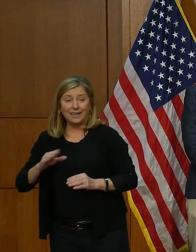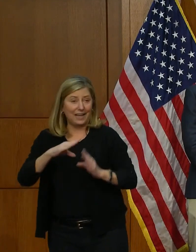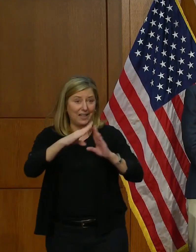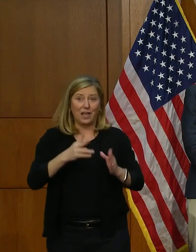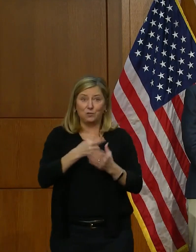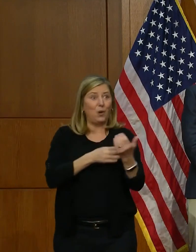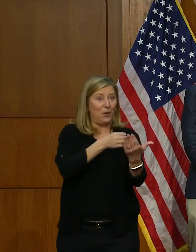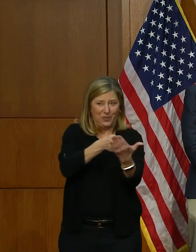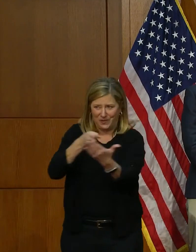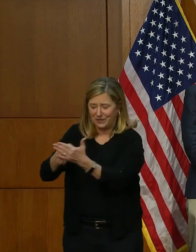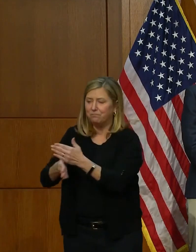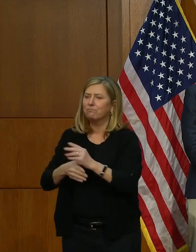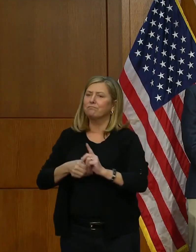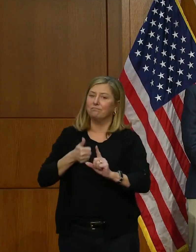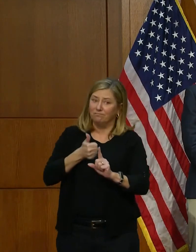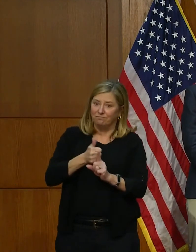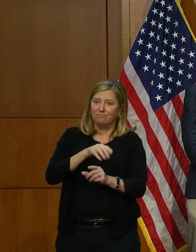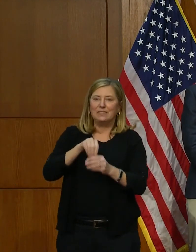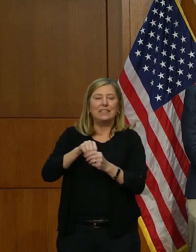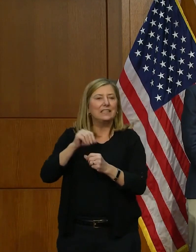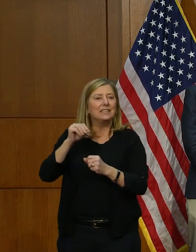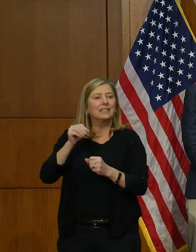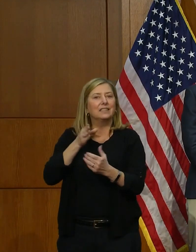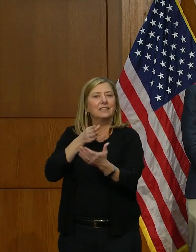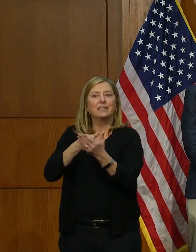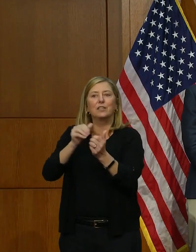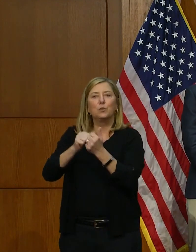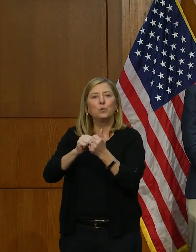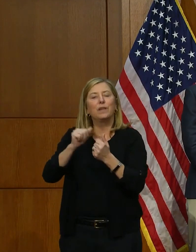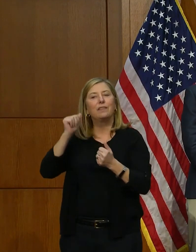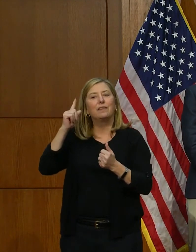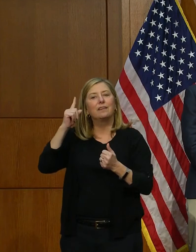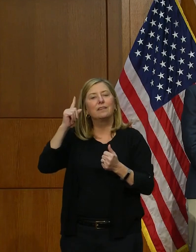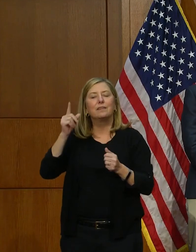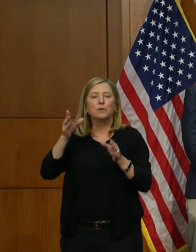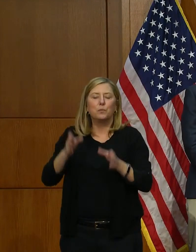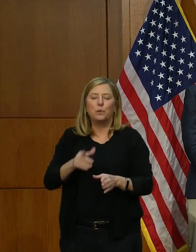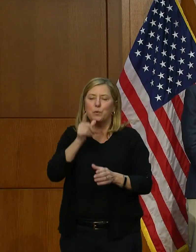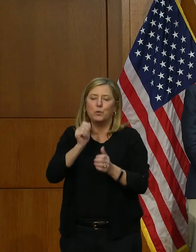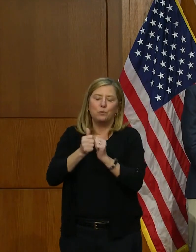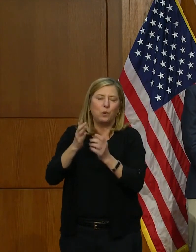SENATE. AND THE CLERK OF THE HOUSE. AND HE'S ALSO IN A